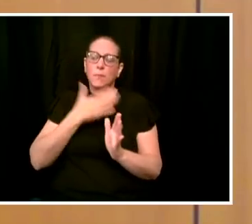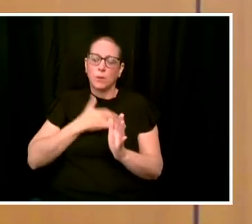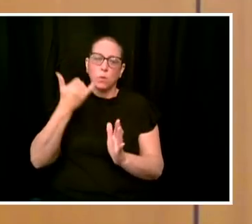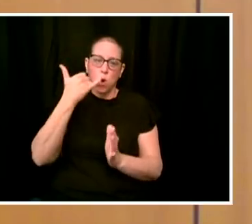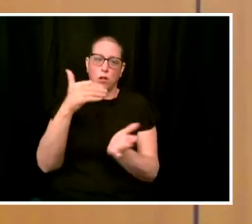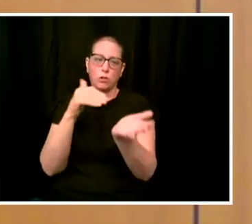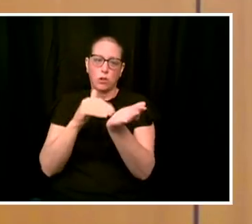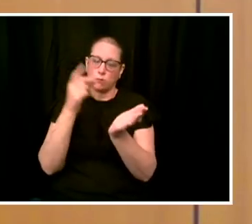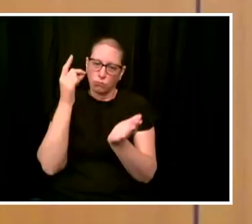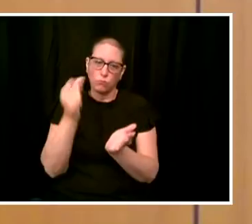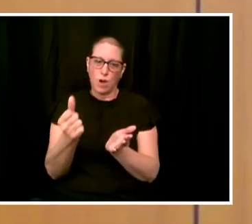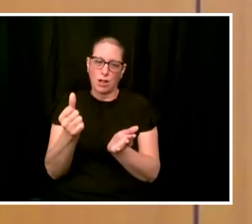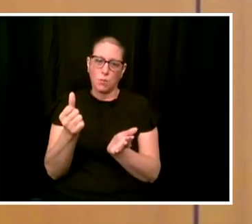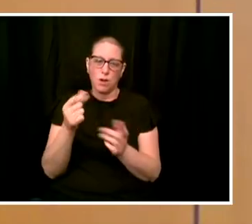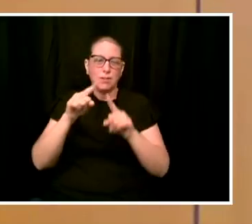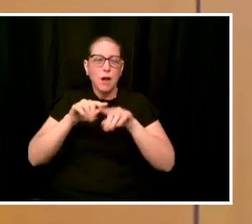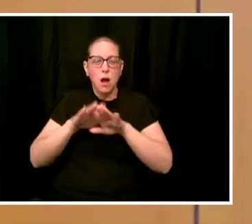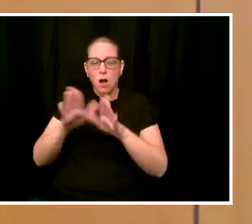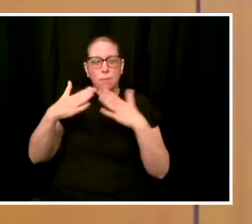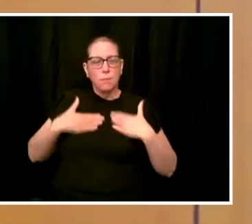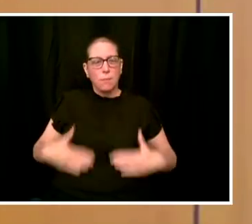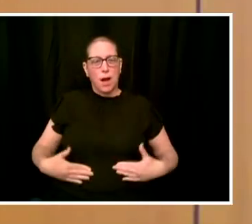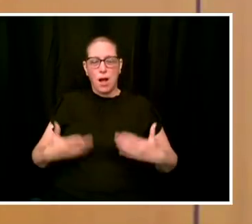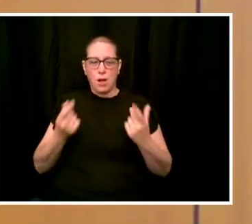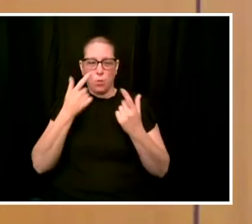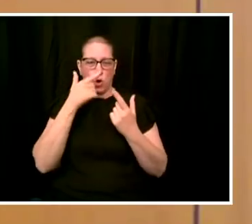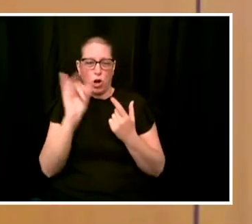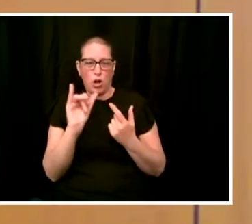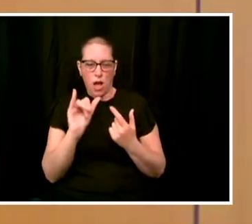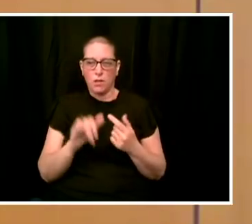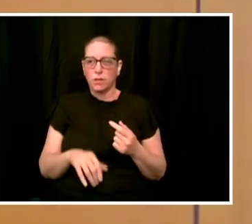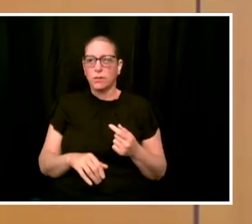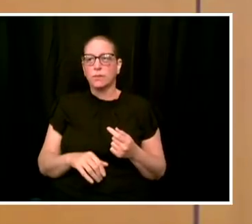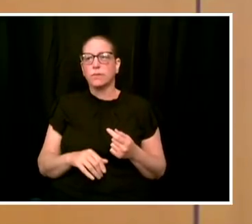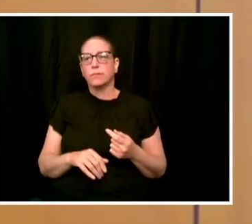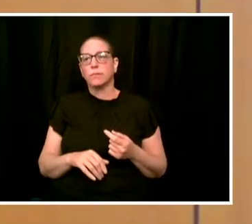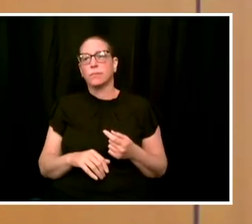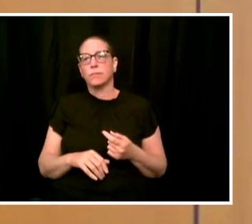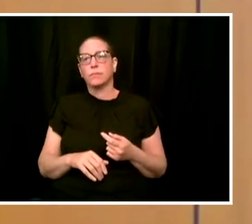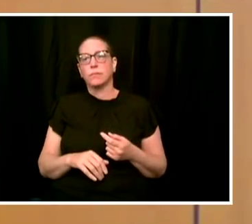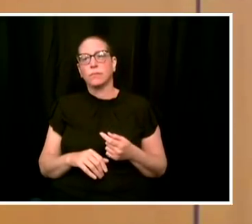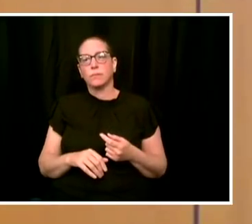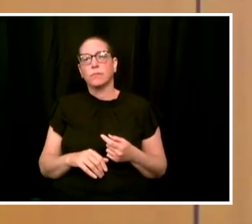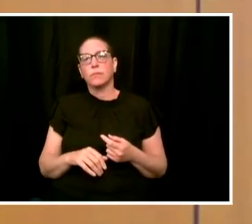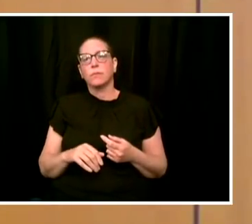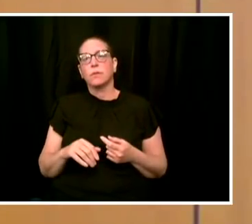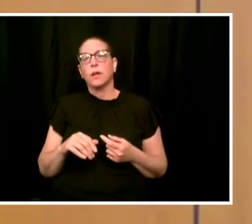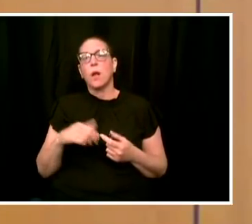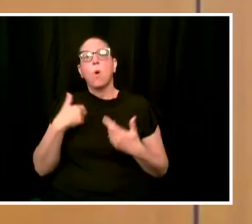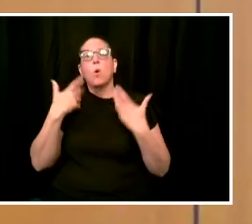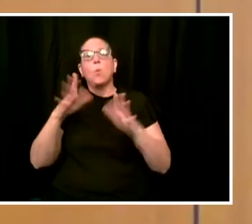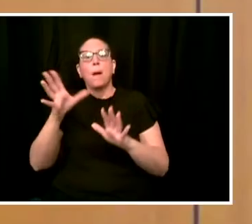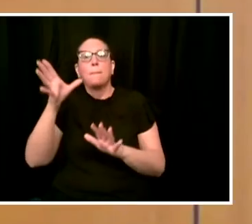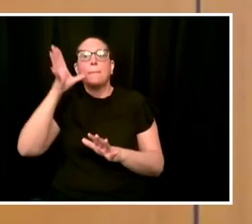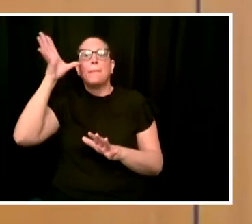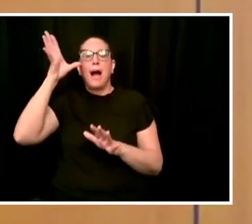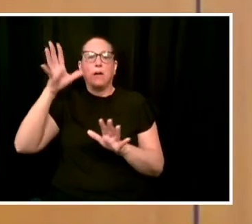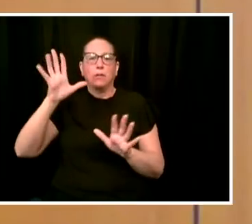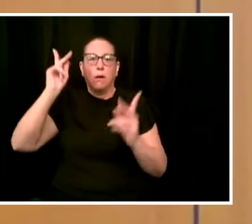THEIR LIPS ARE